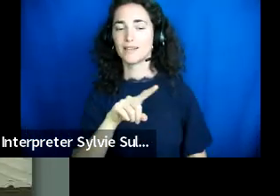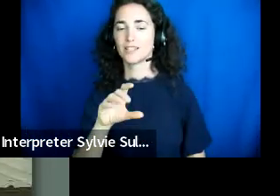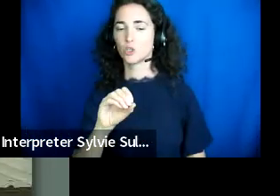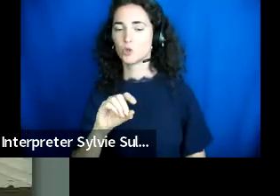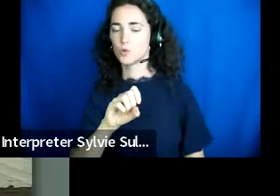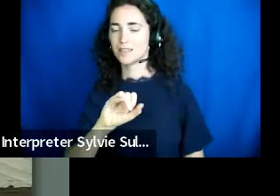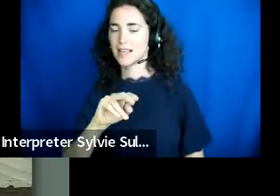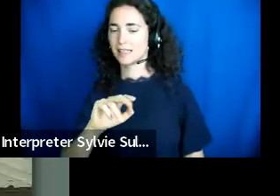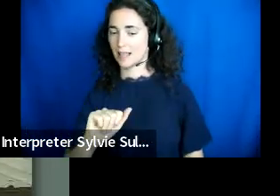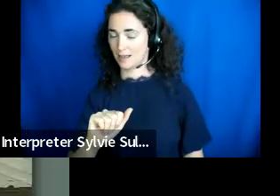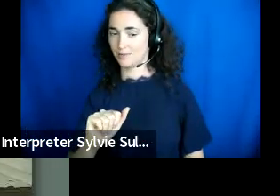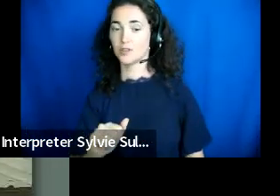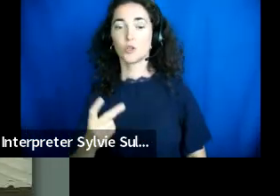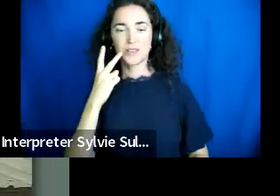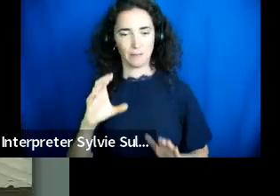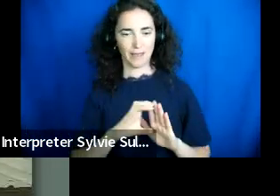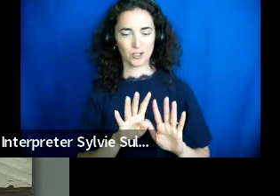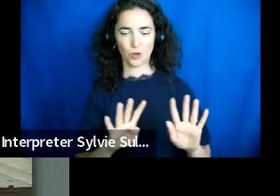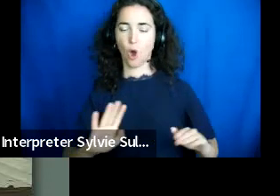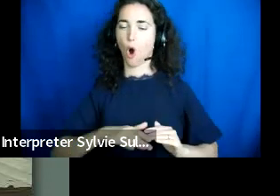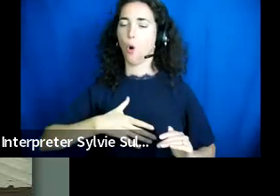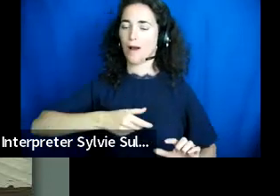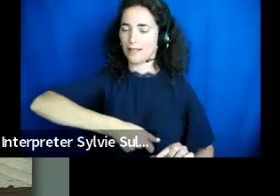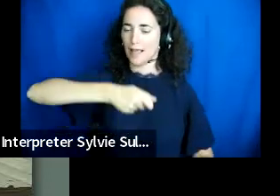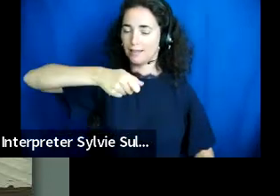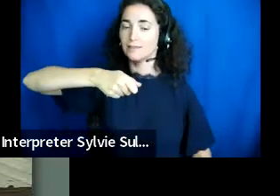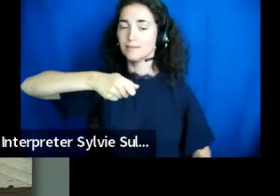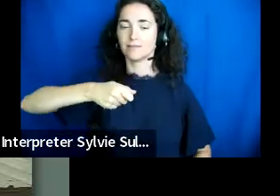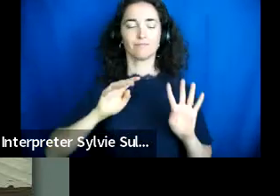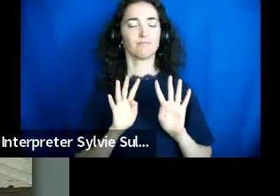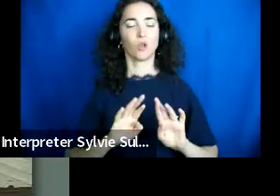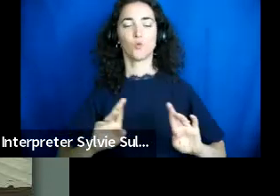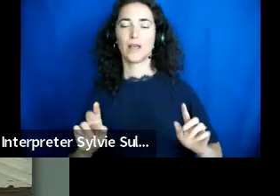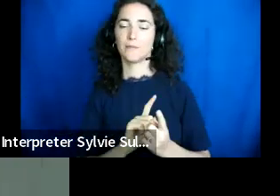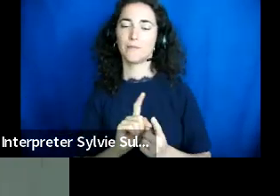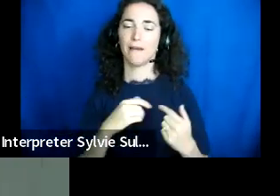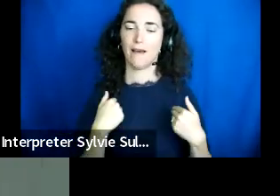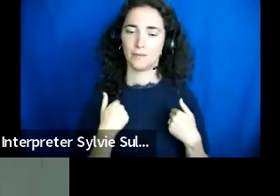Campers posed with their long white canes before heading out and discovering the animals.